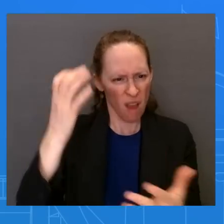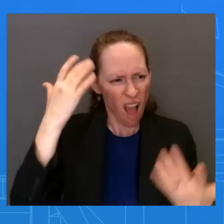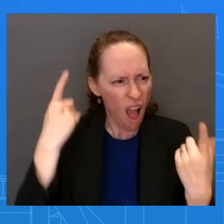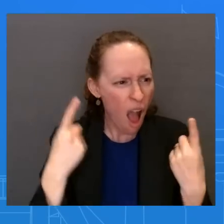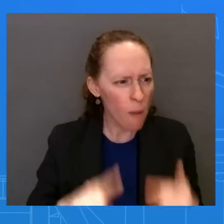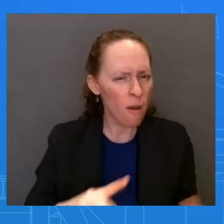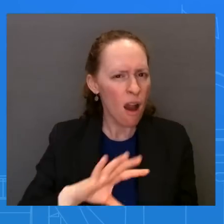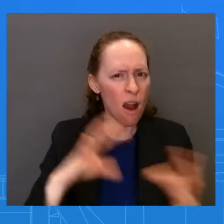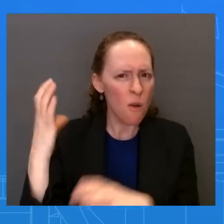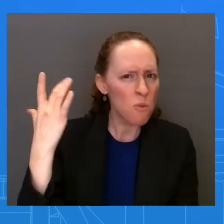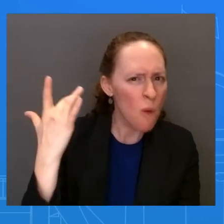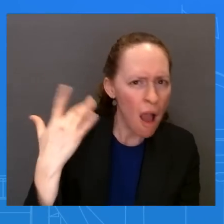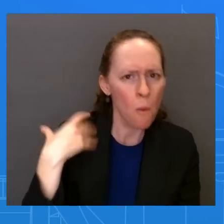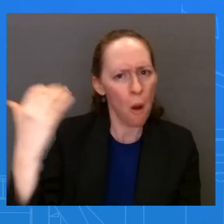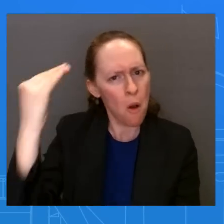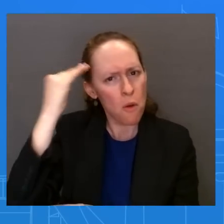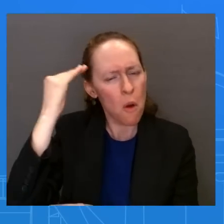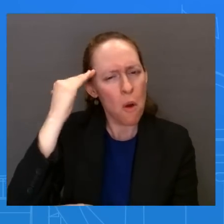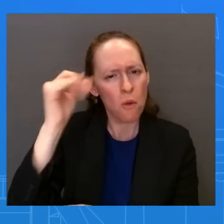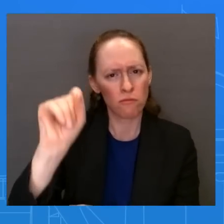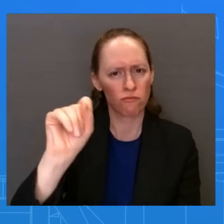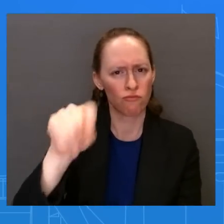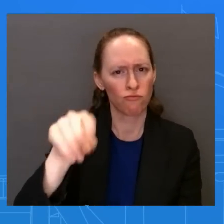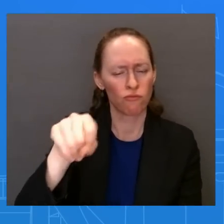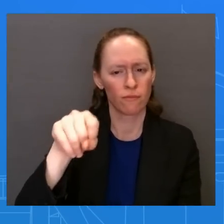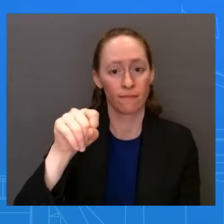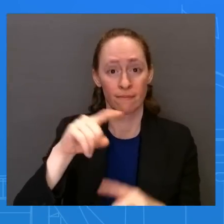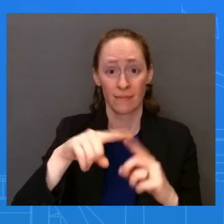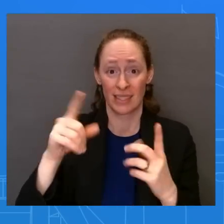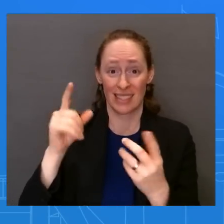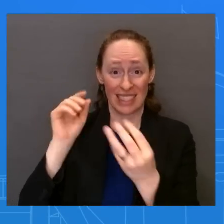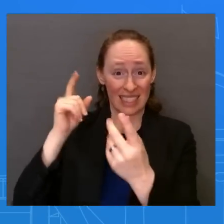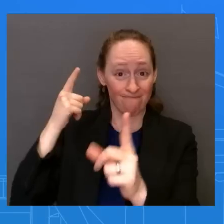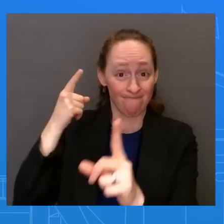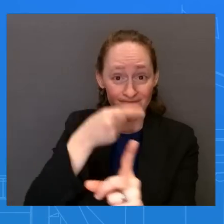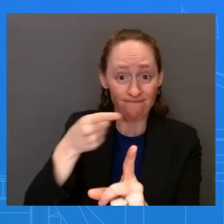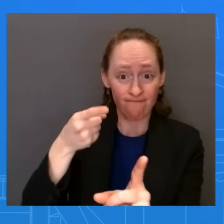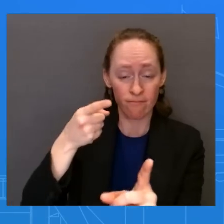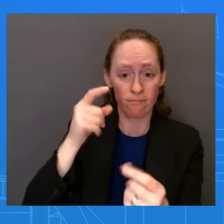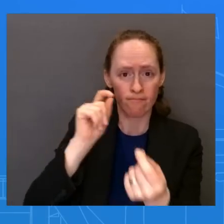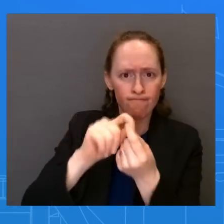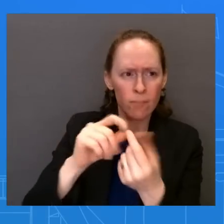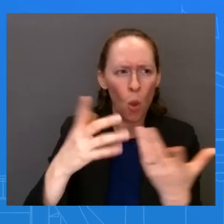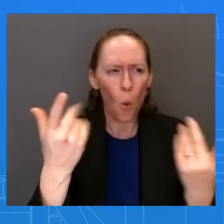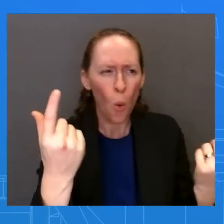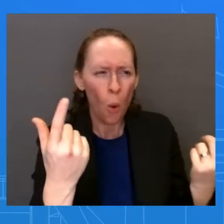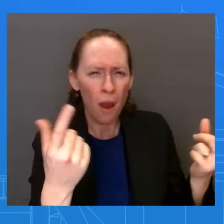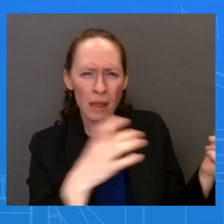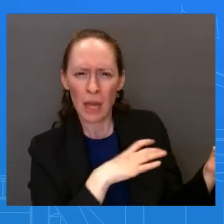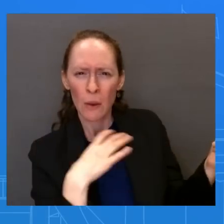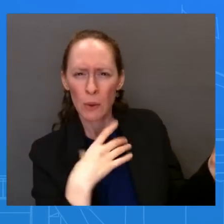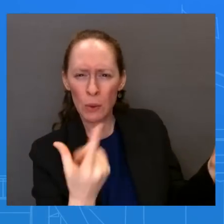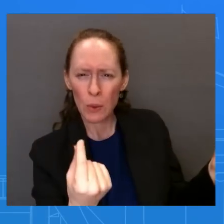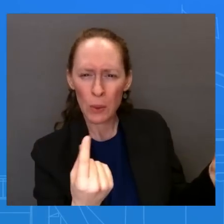I don't have any specifics on the action that Congress is going to take. I'm going to go way to the back. Go ahead, We- -- Wes? The Press: Owen?